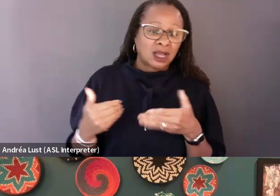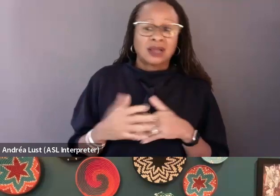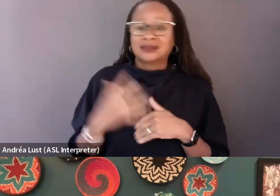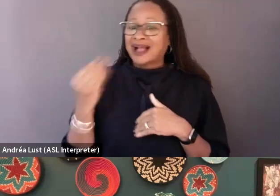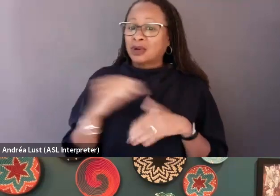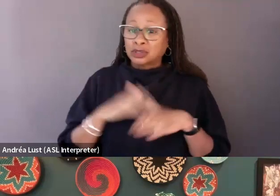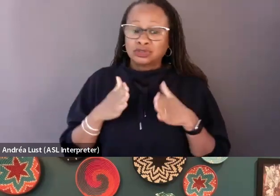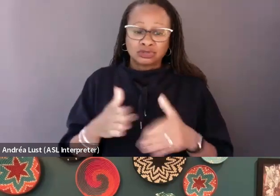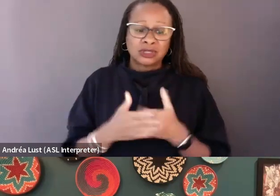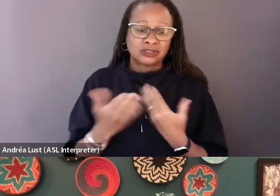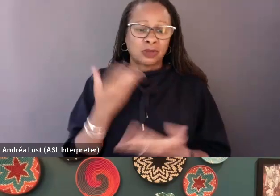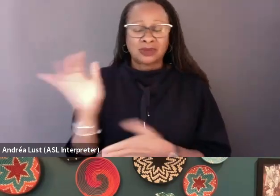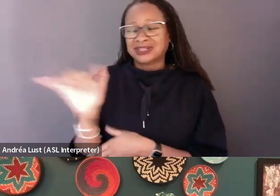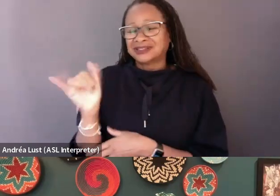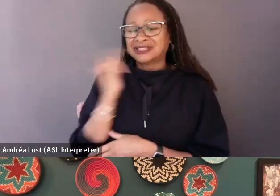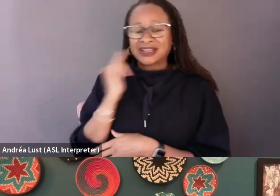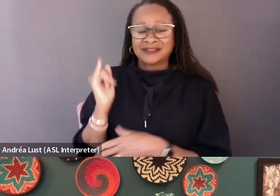it's almost as if nobody cares.